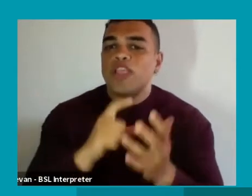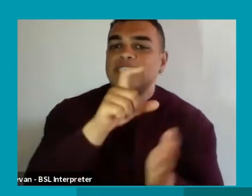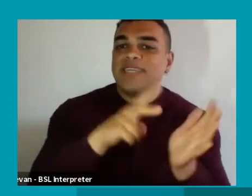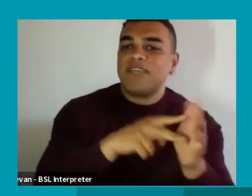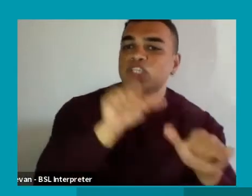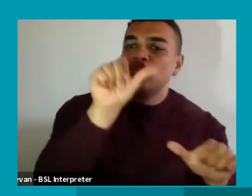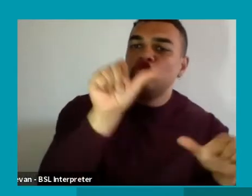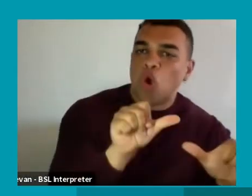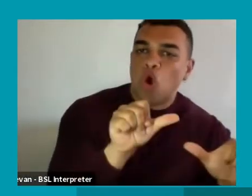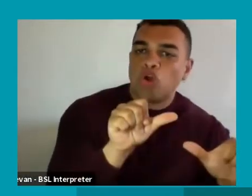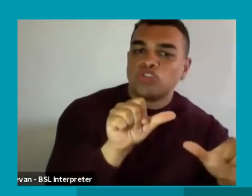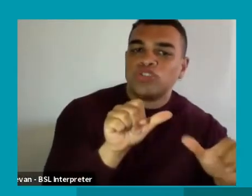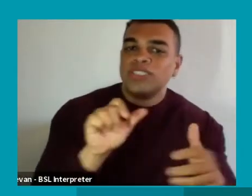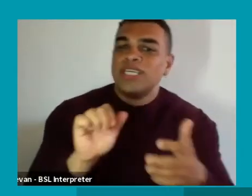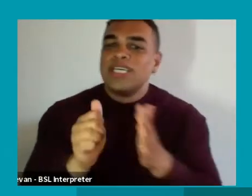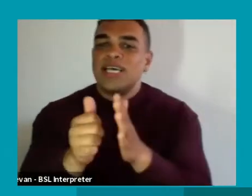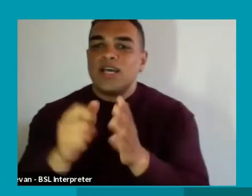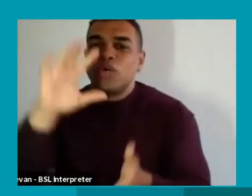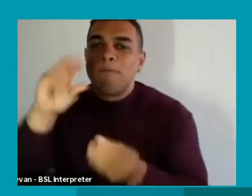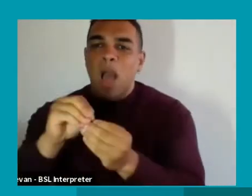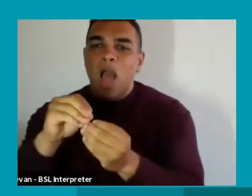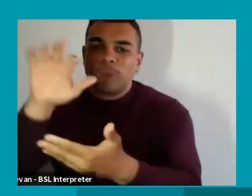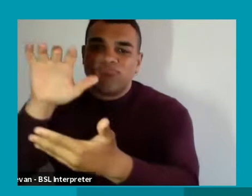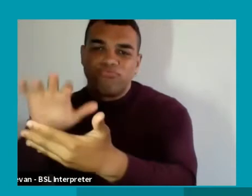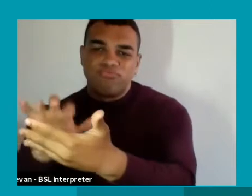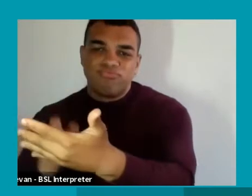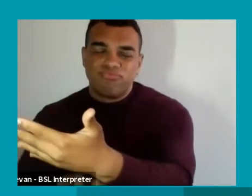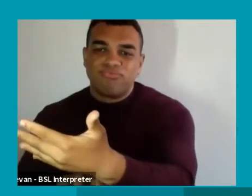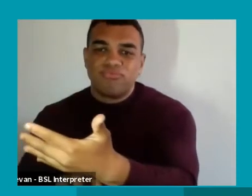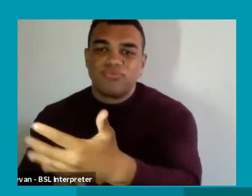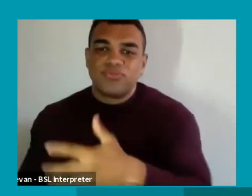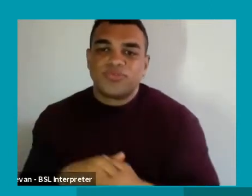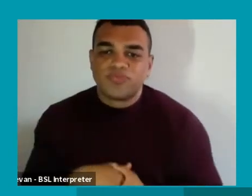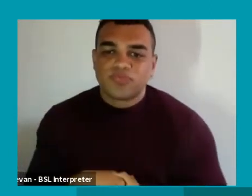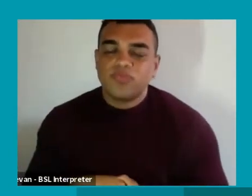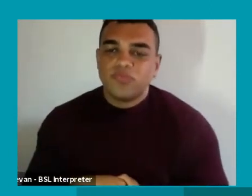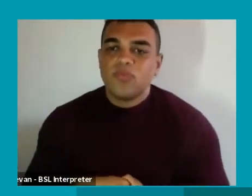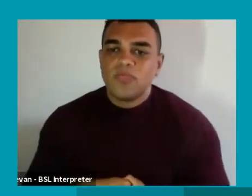giving you a little bit of an overview on the different types of layouts and how you might want